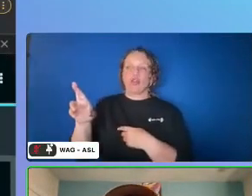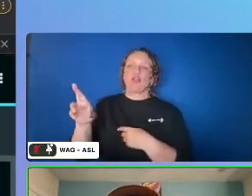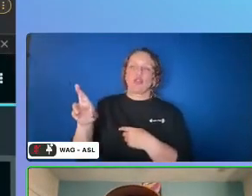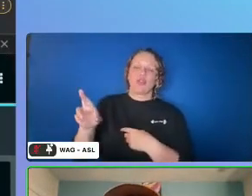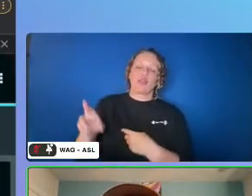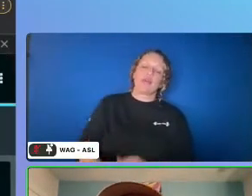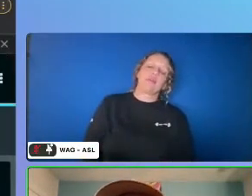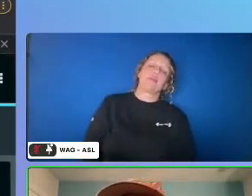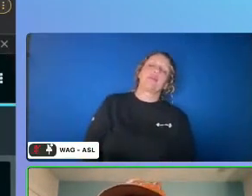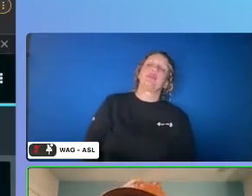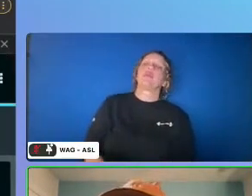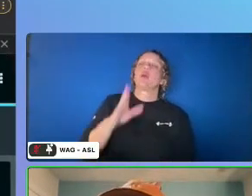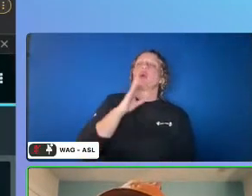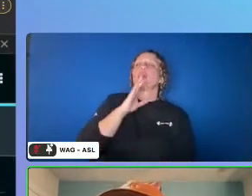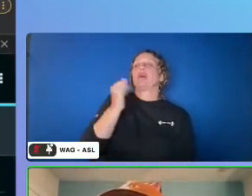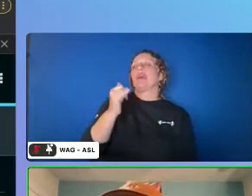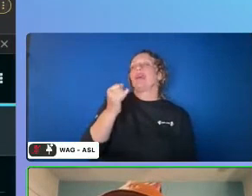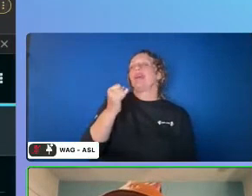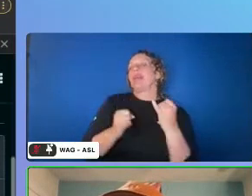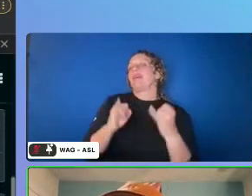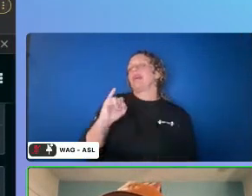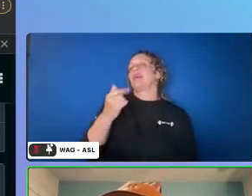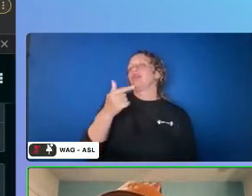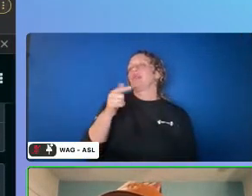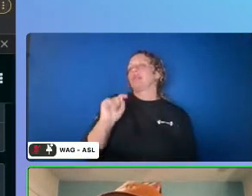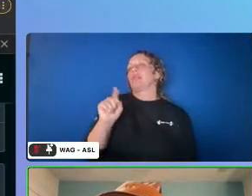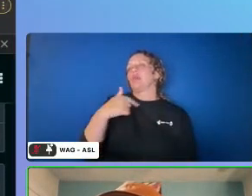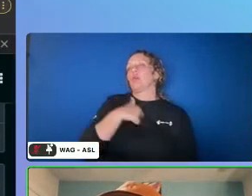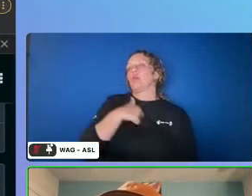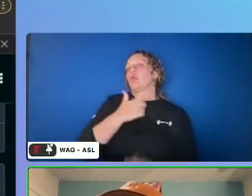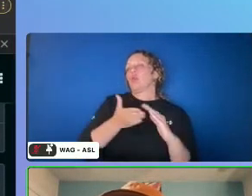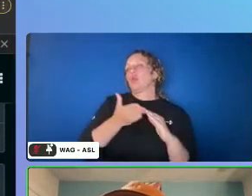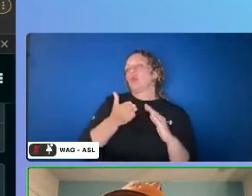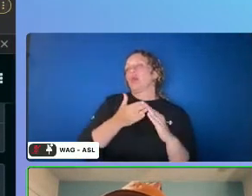One last IGT we're gonna run is the structure IGT.